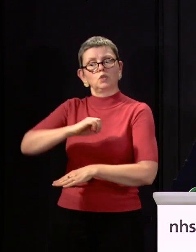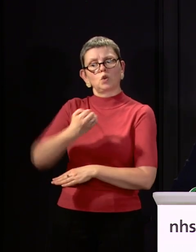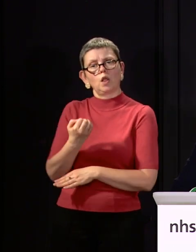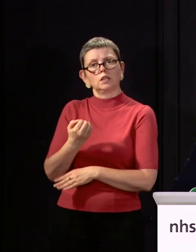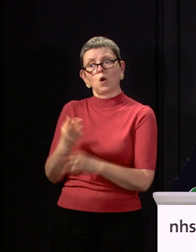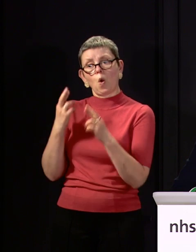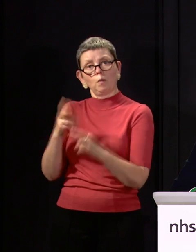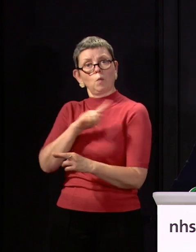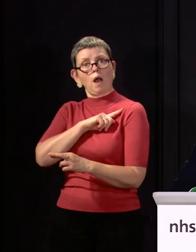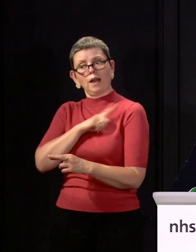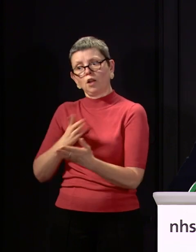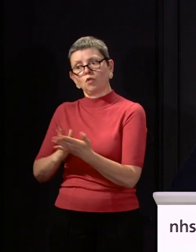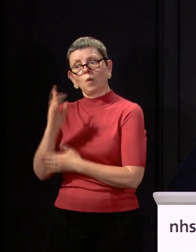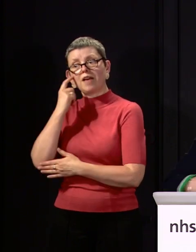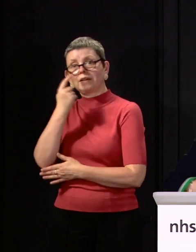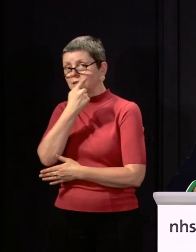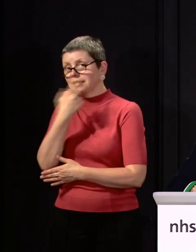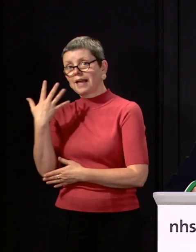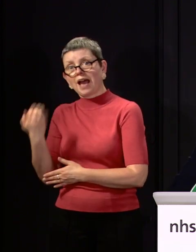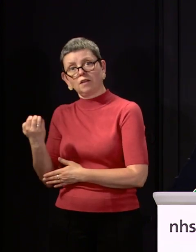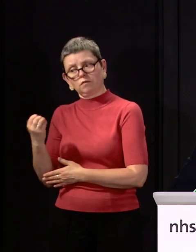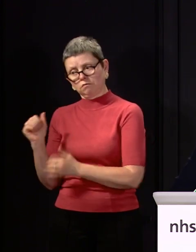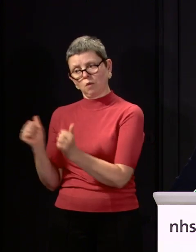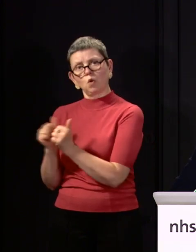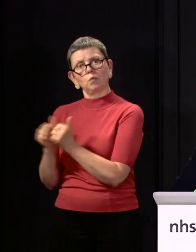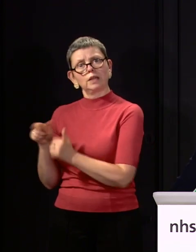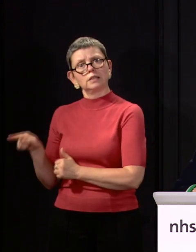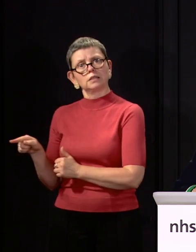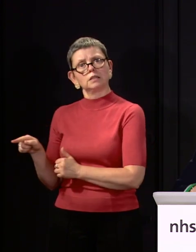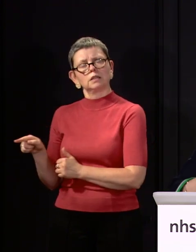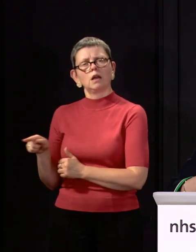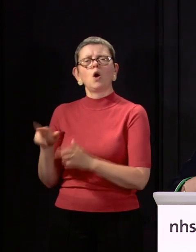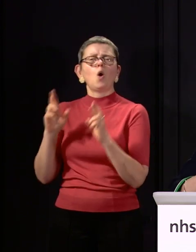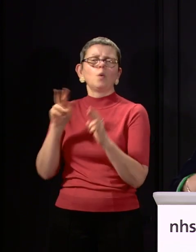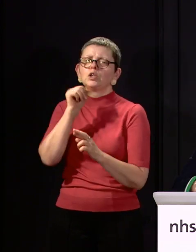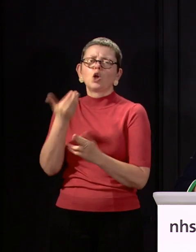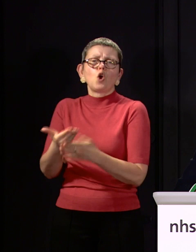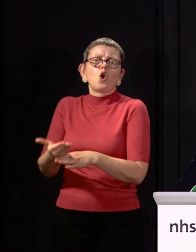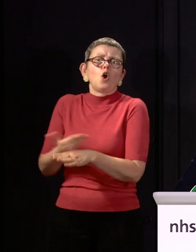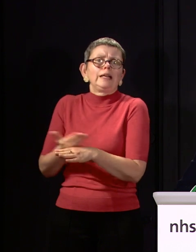lifting of measures in any part of the country, in the UK. And I think it's important to understand